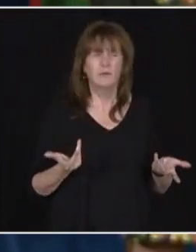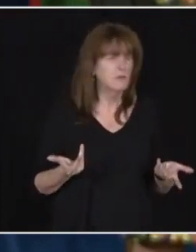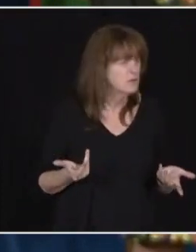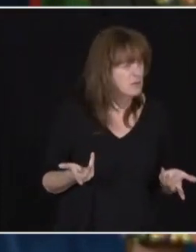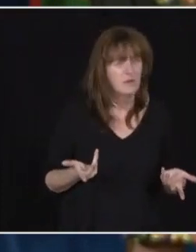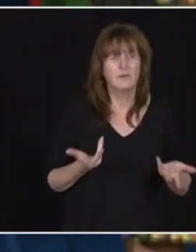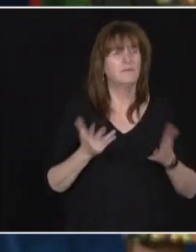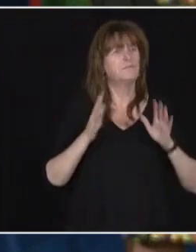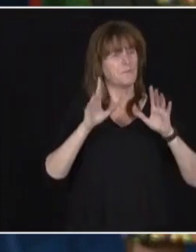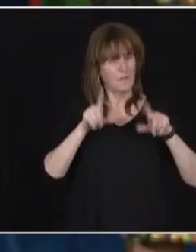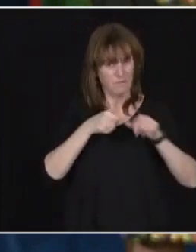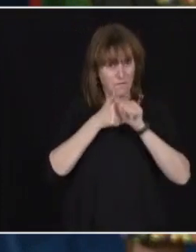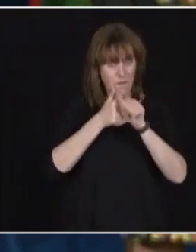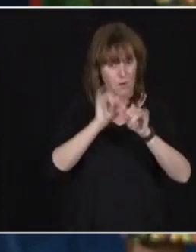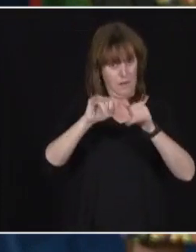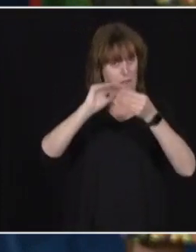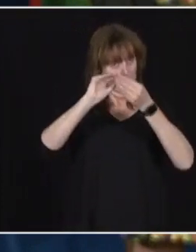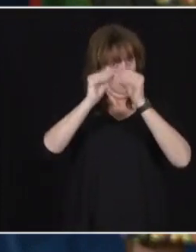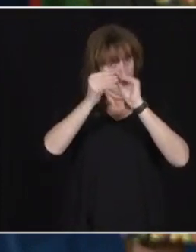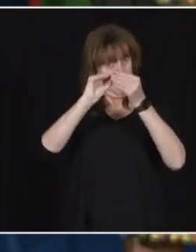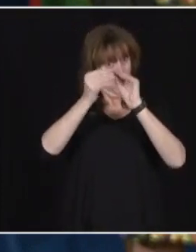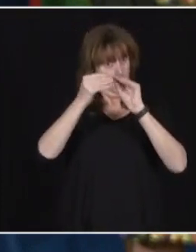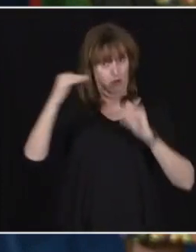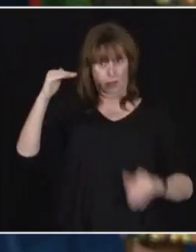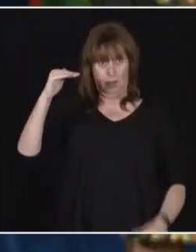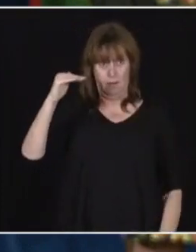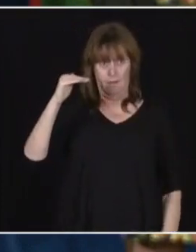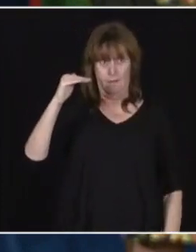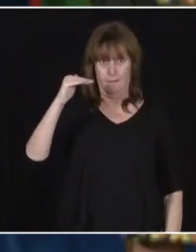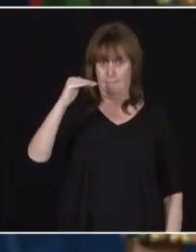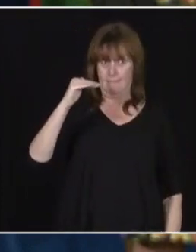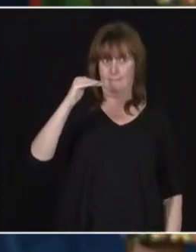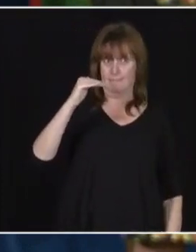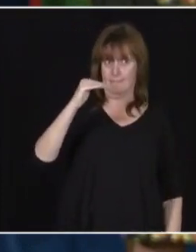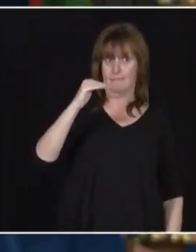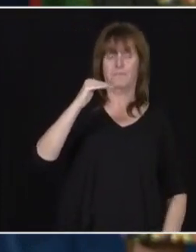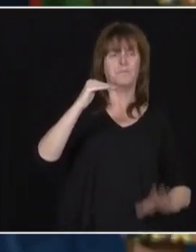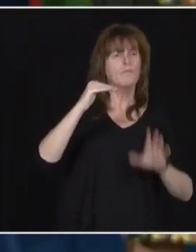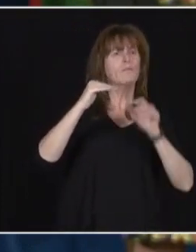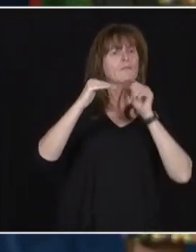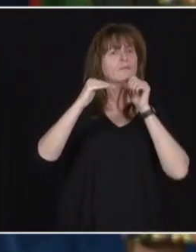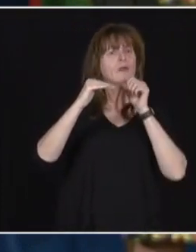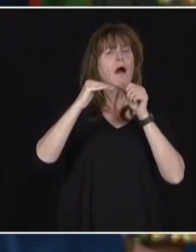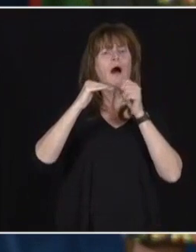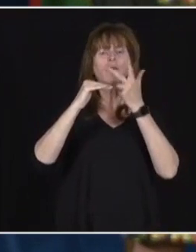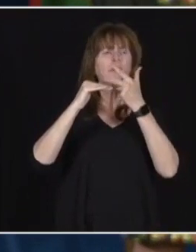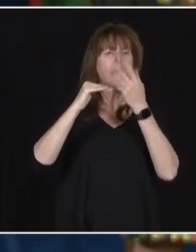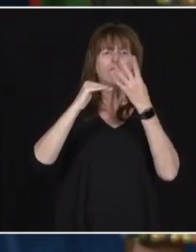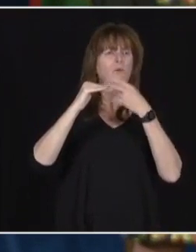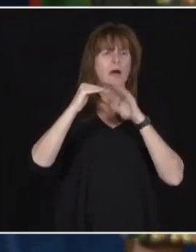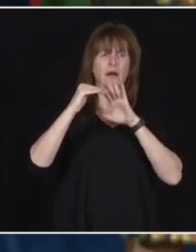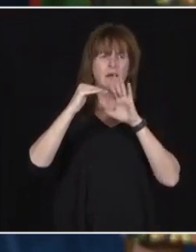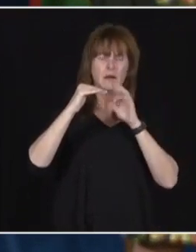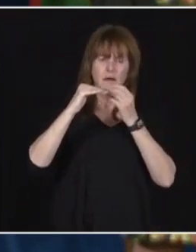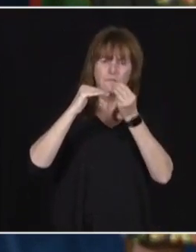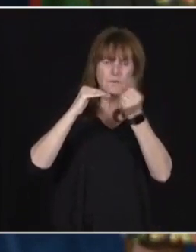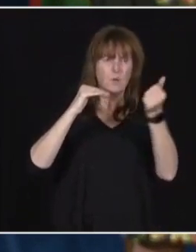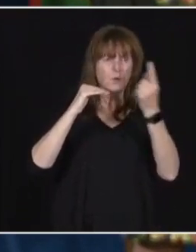but as soon as we find out we will let the people know but it all depends on the numbers. If they are going down and